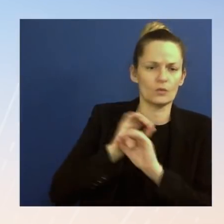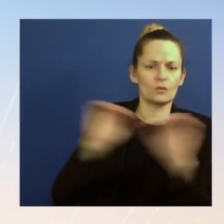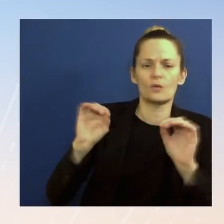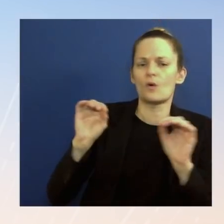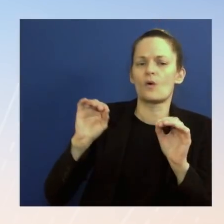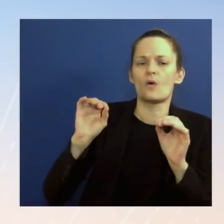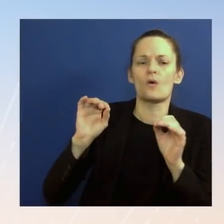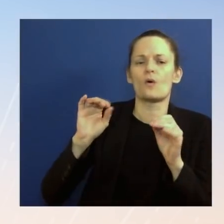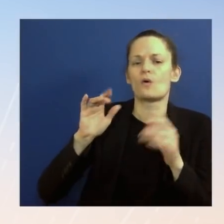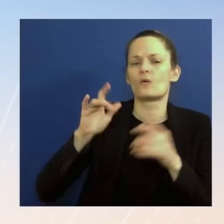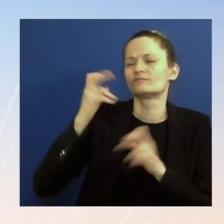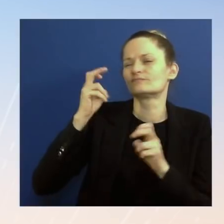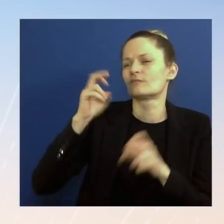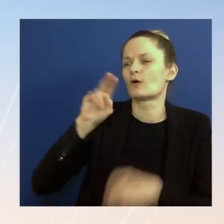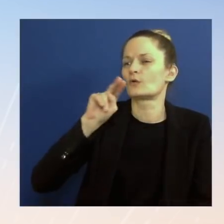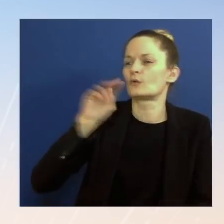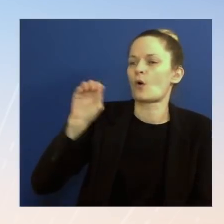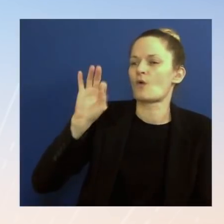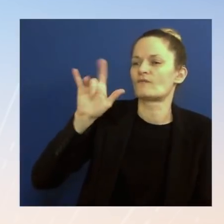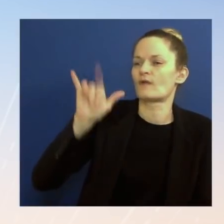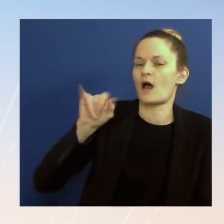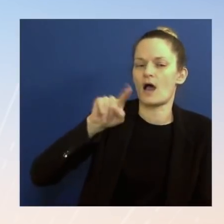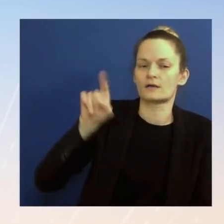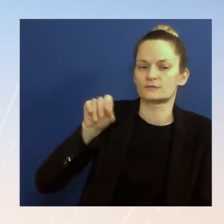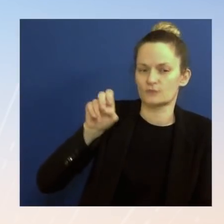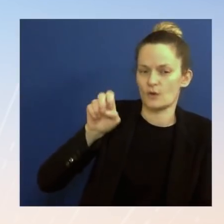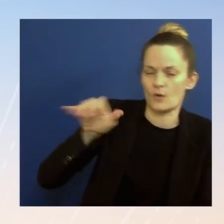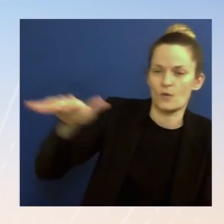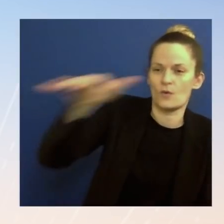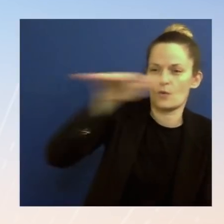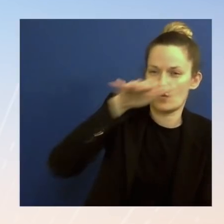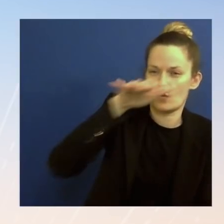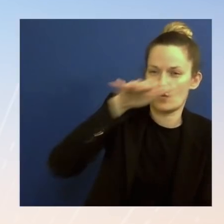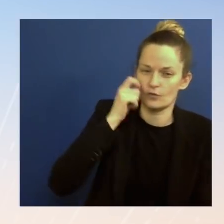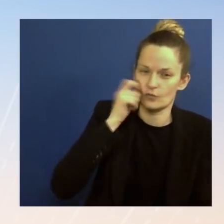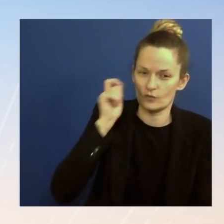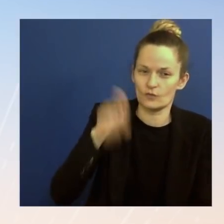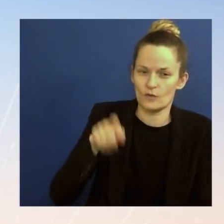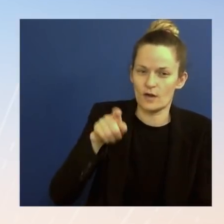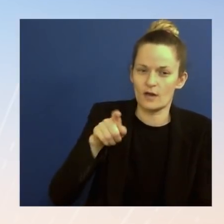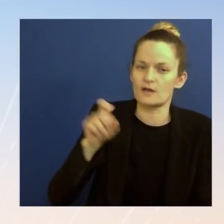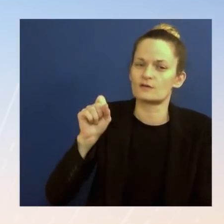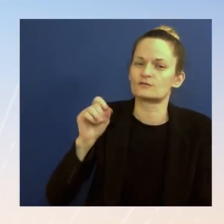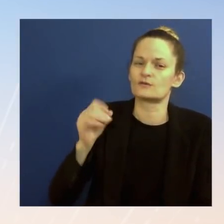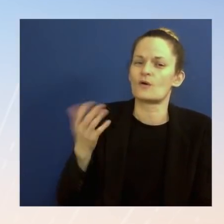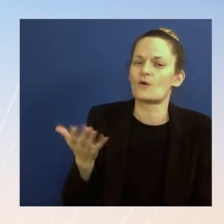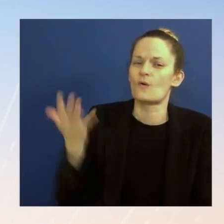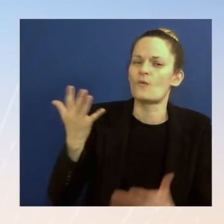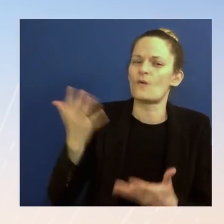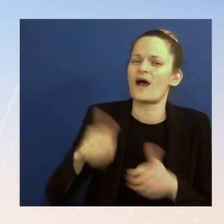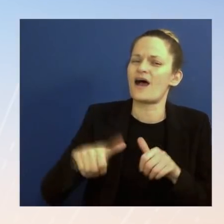could you give us some examples of what more you can do since you've ruled out all these things?